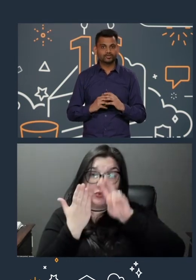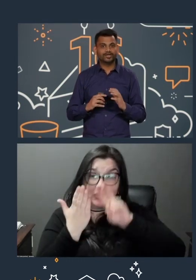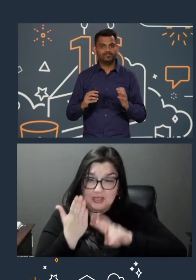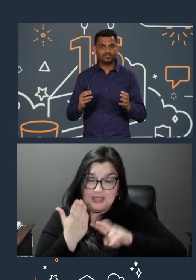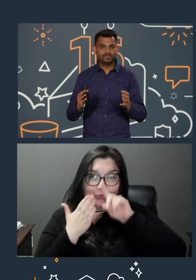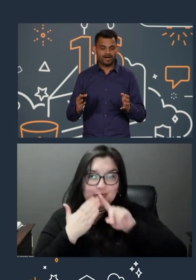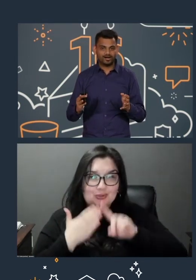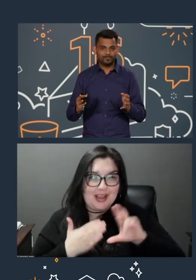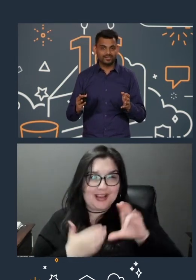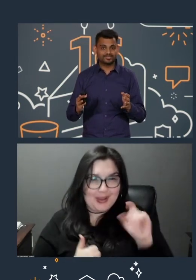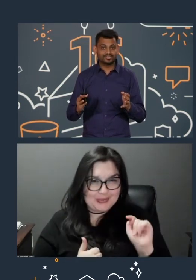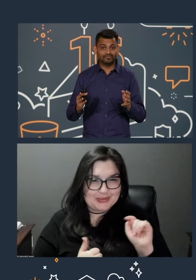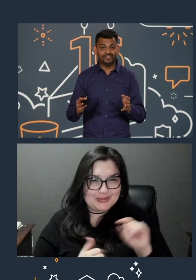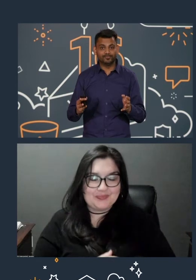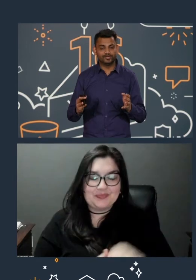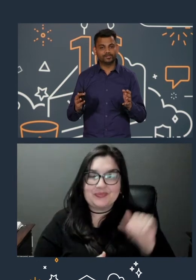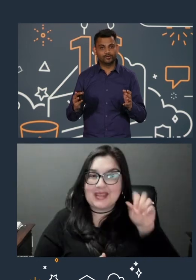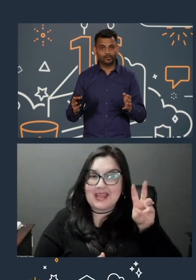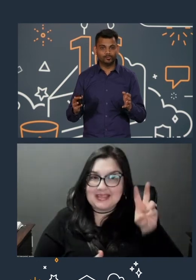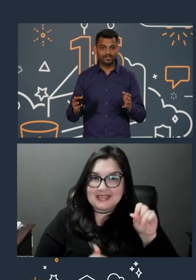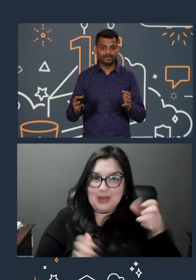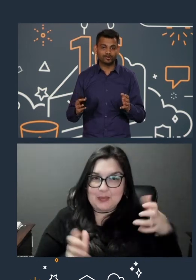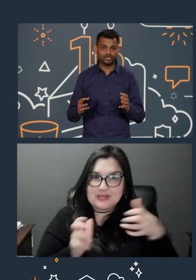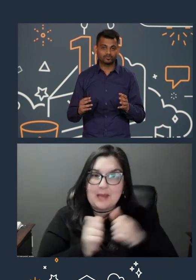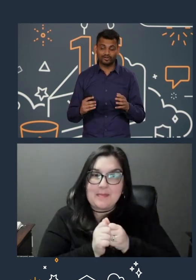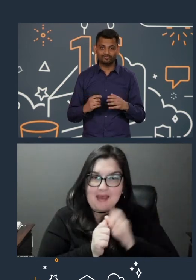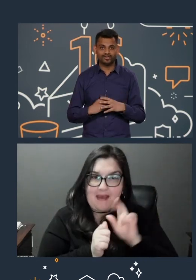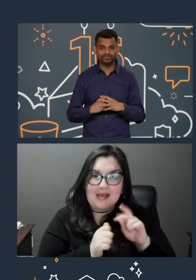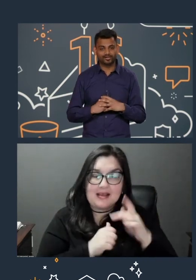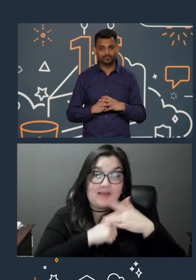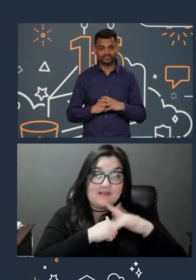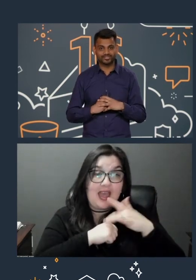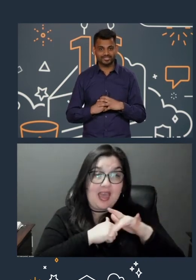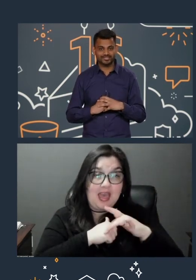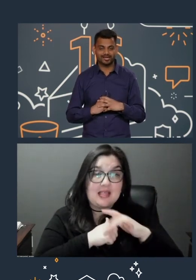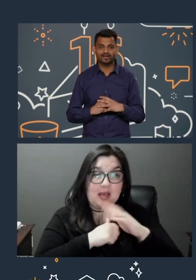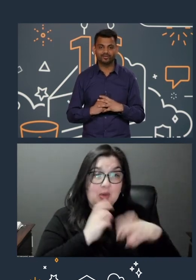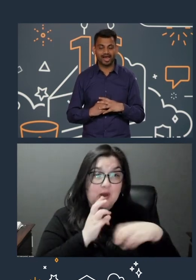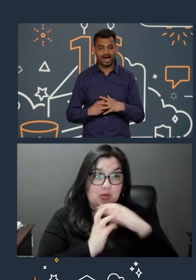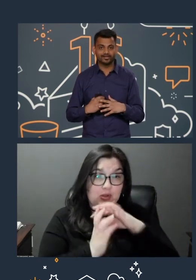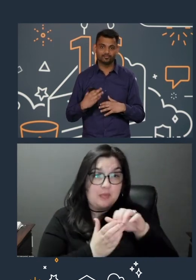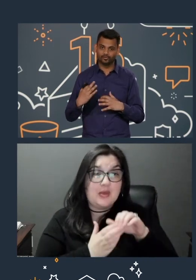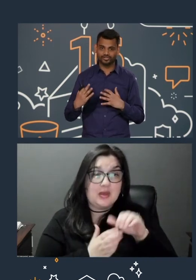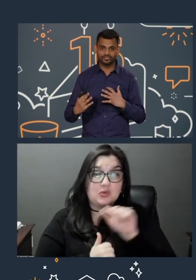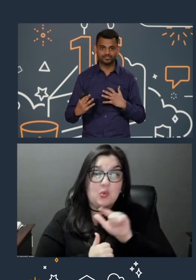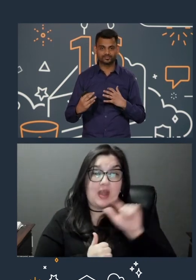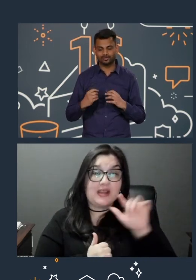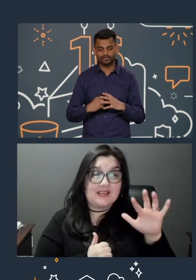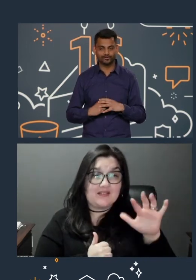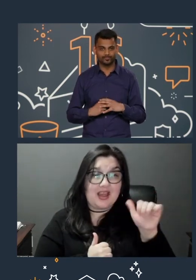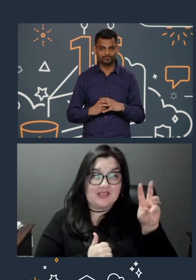So AWS Backup is available globally across 25 AWS regions, and we are adding more regions on-the-go.